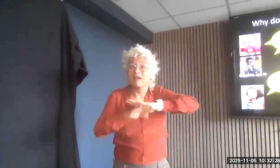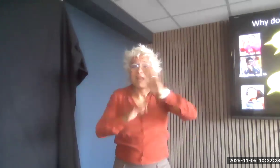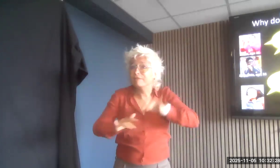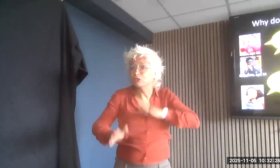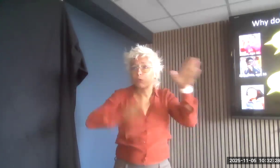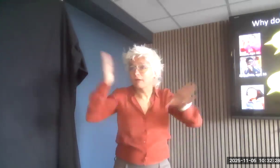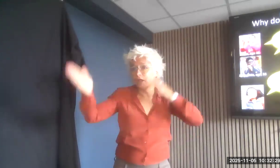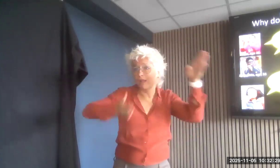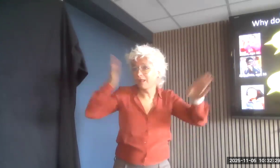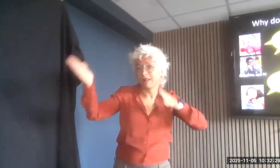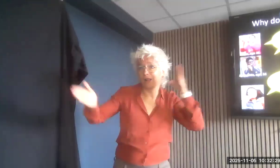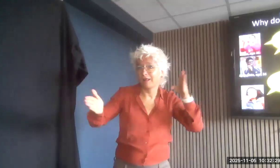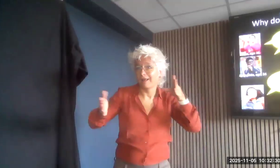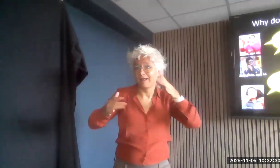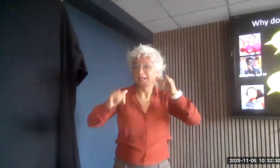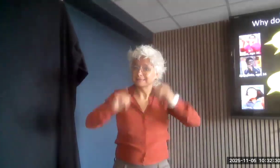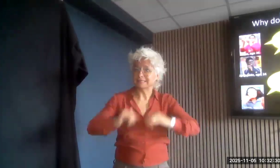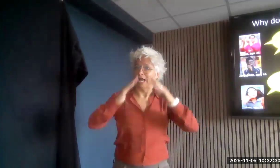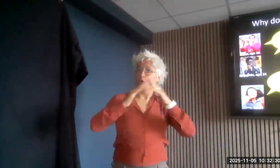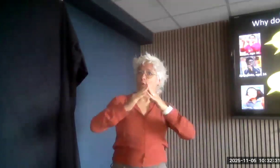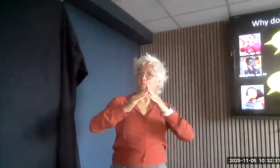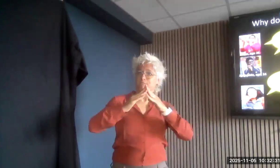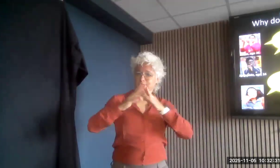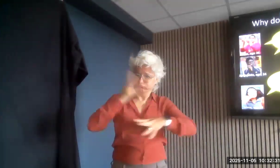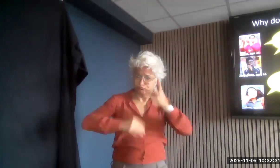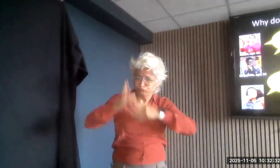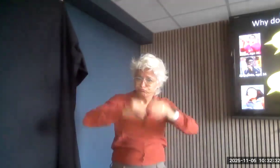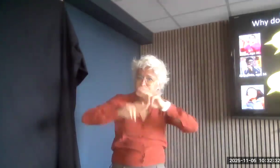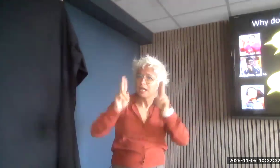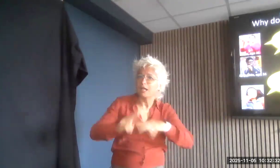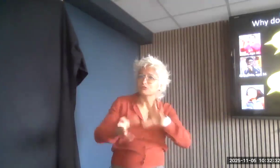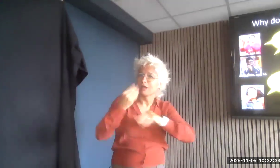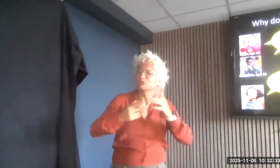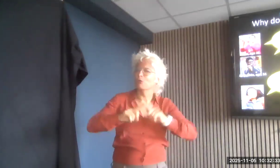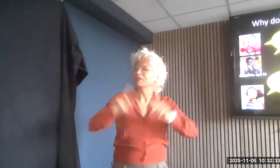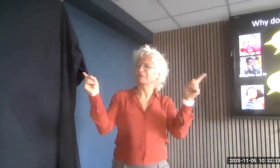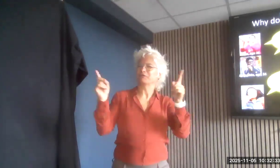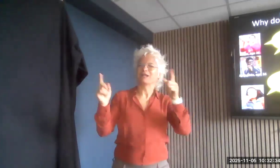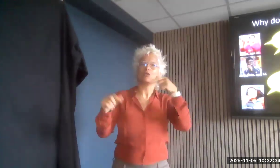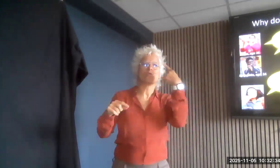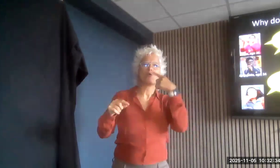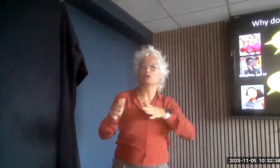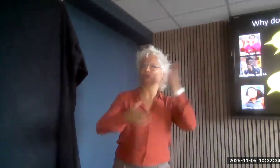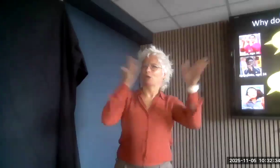with other people who live around him. So these people are people who've never travelled, but have learned International Sign.